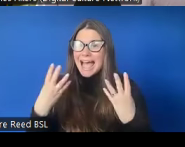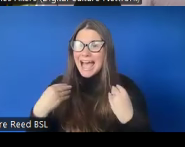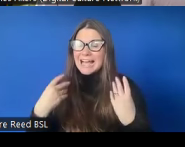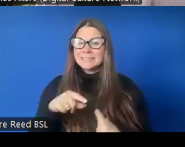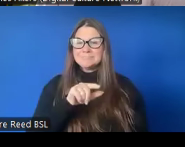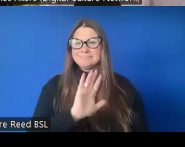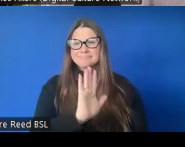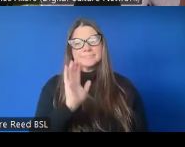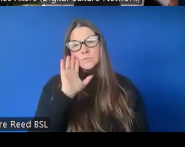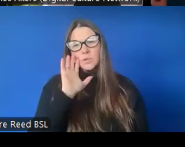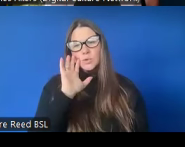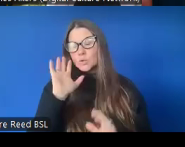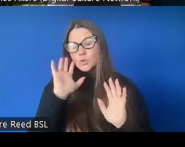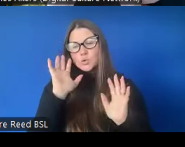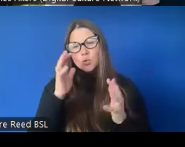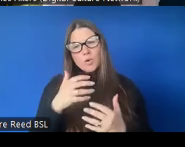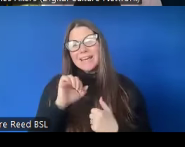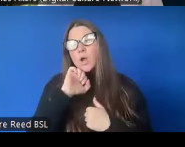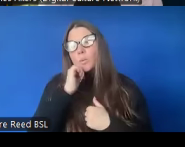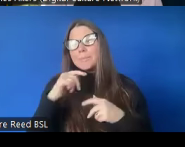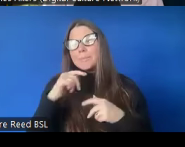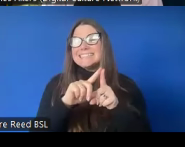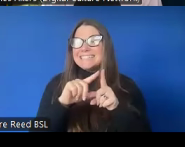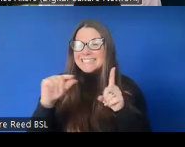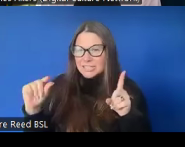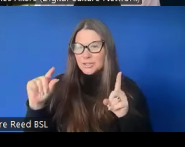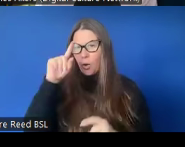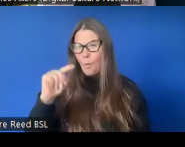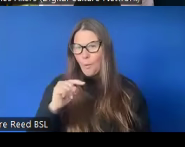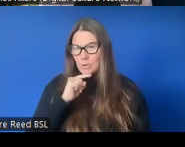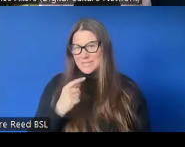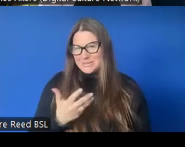You're not going to get allergic. No sniffling from you.